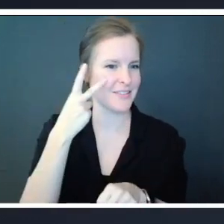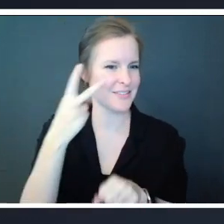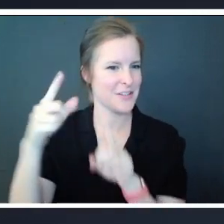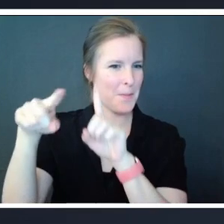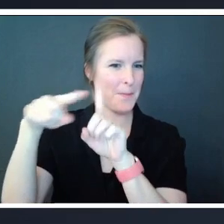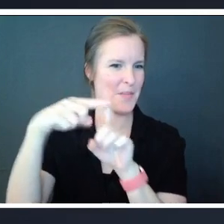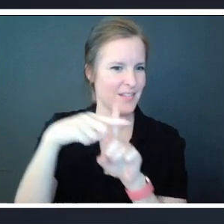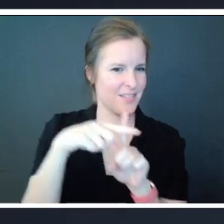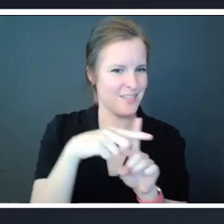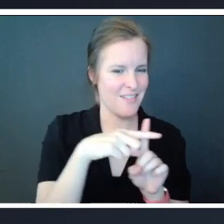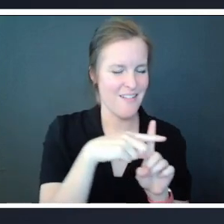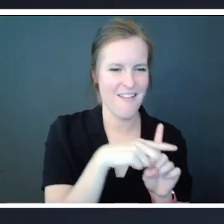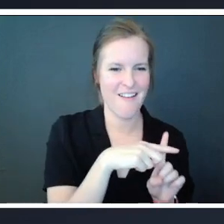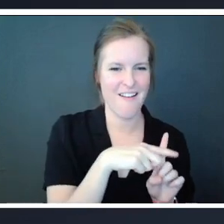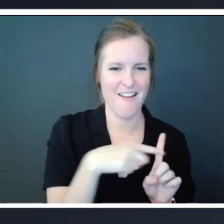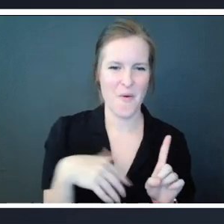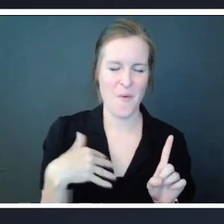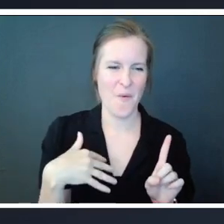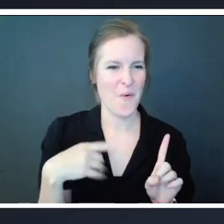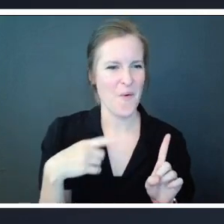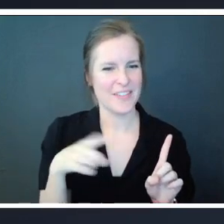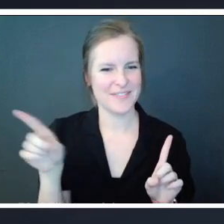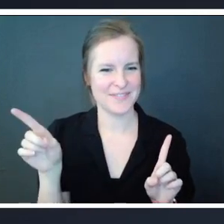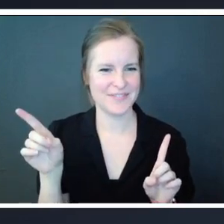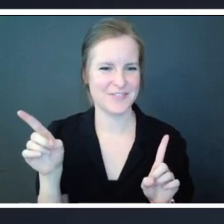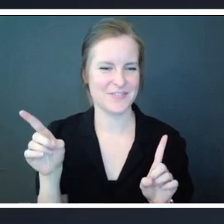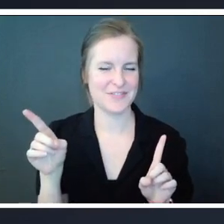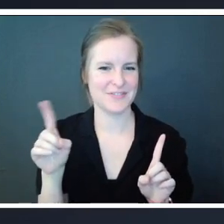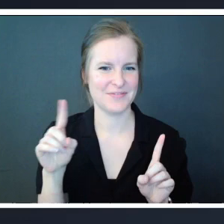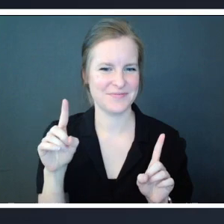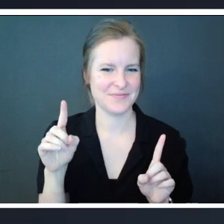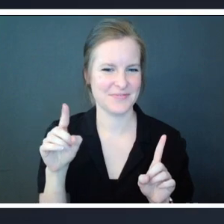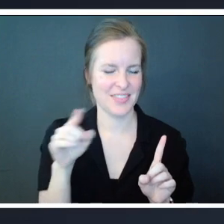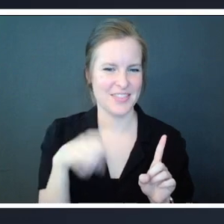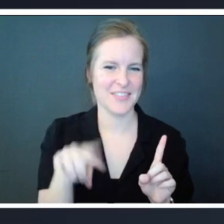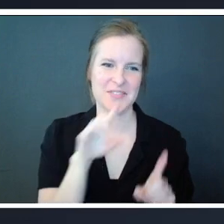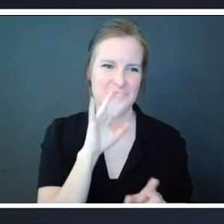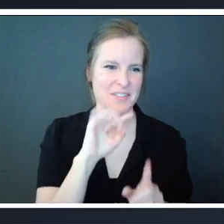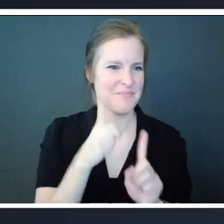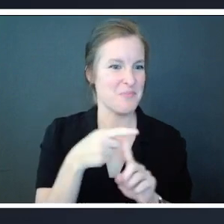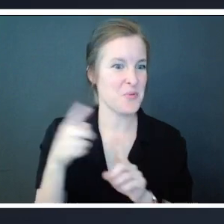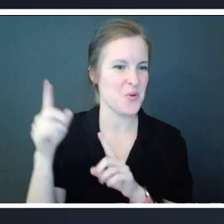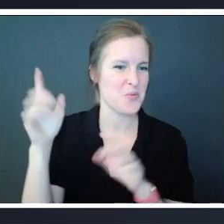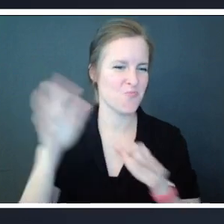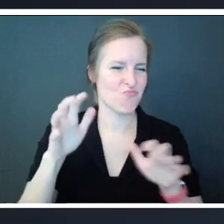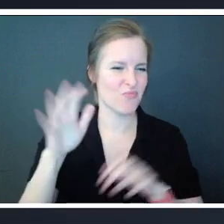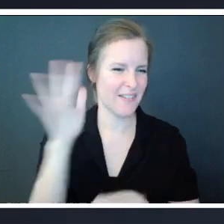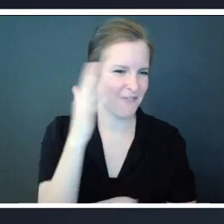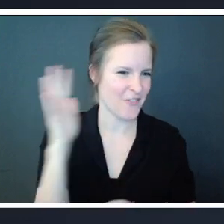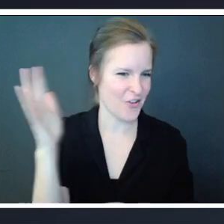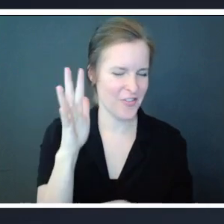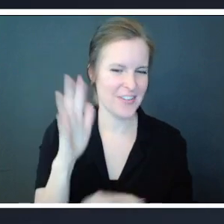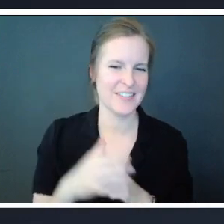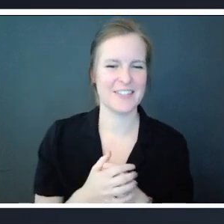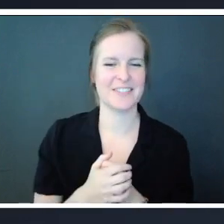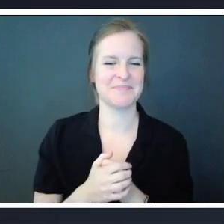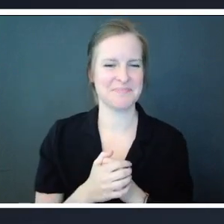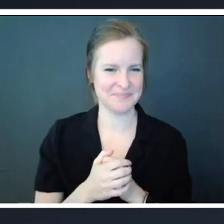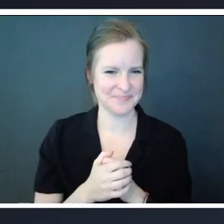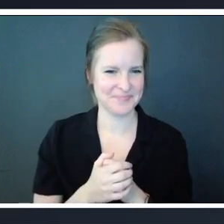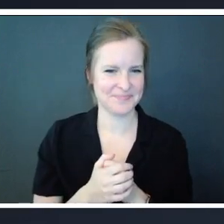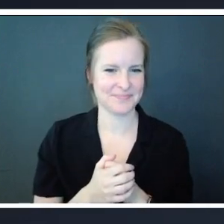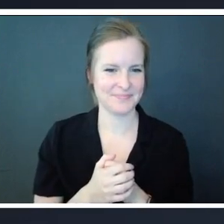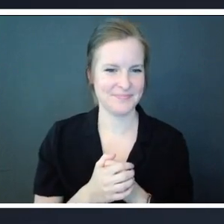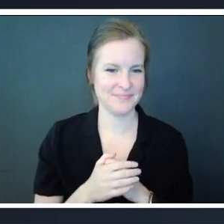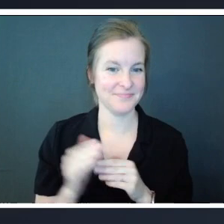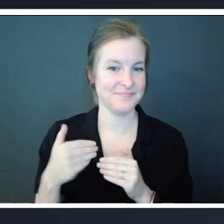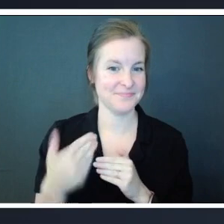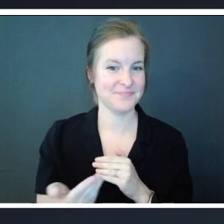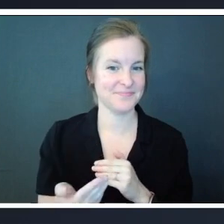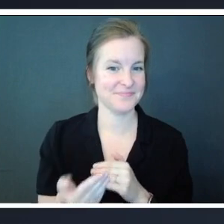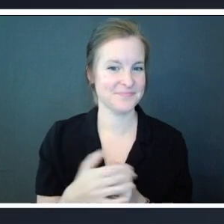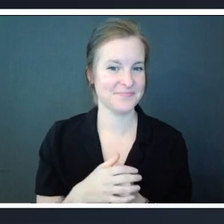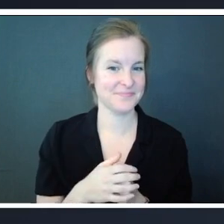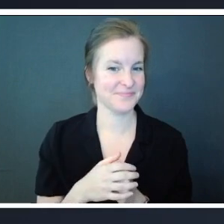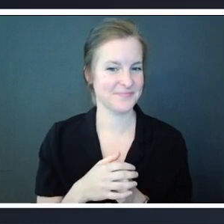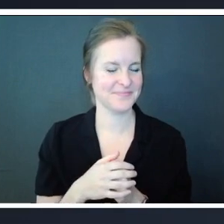shared about our rainforest theme and activities. Next slide please. So, just like all of our other